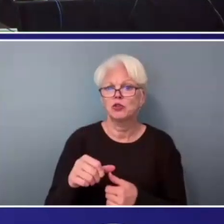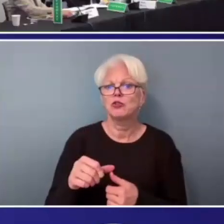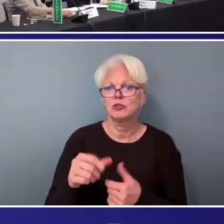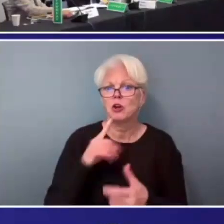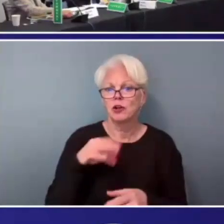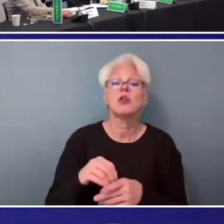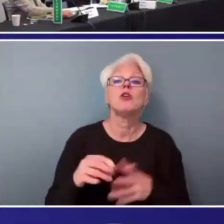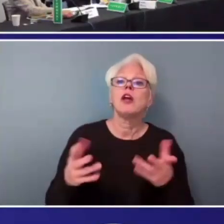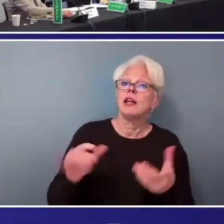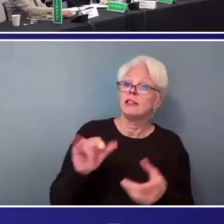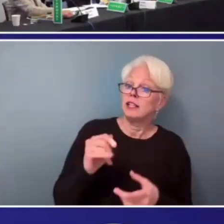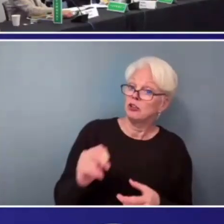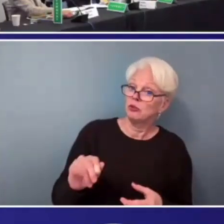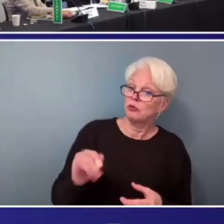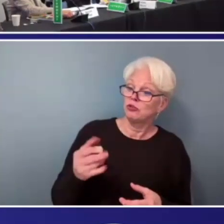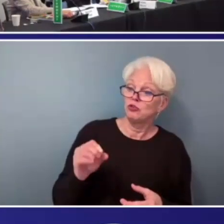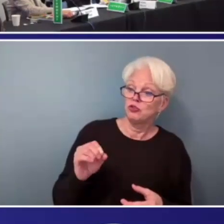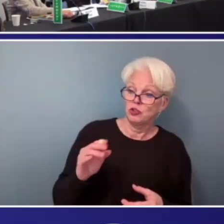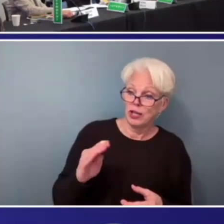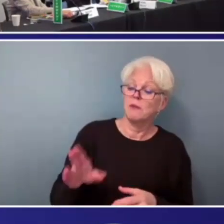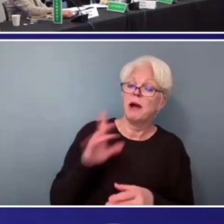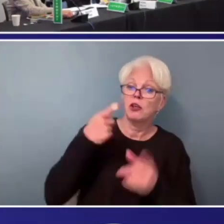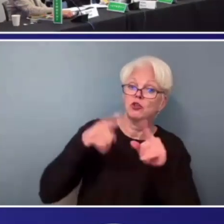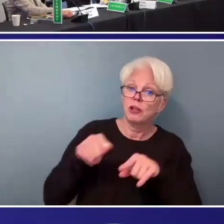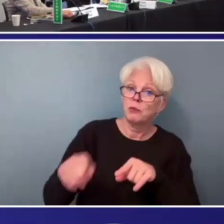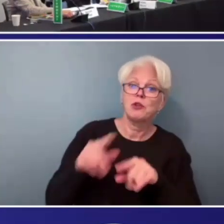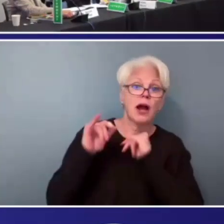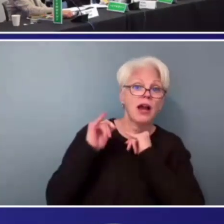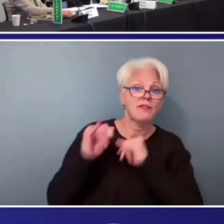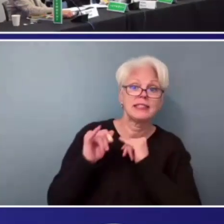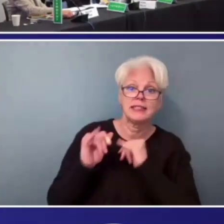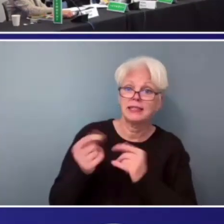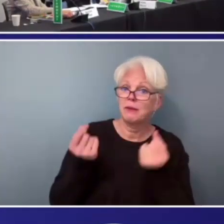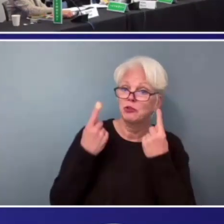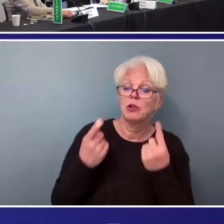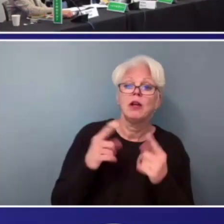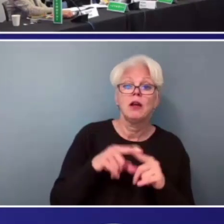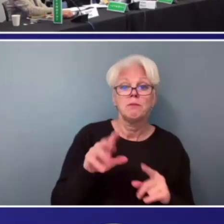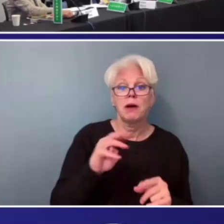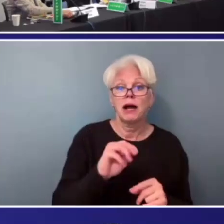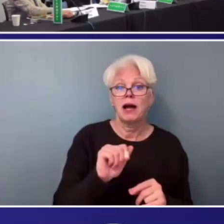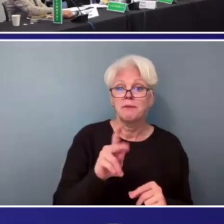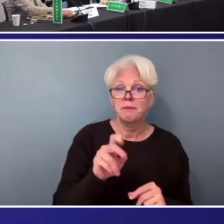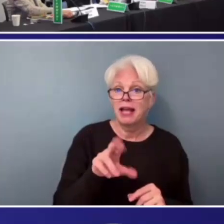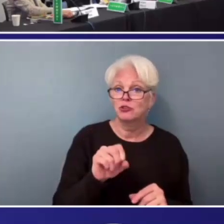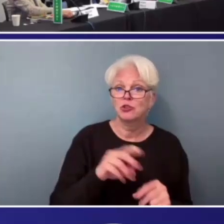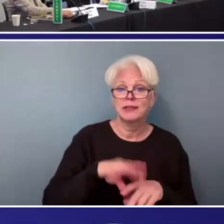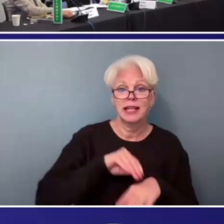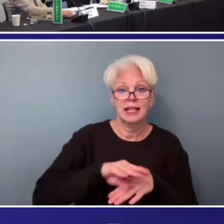Right? But a master's in counseling, which, fun fact, I have,